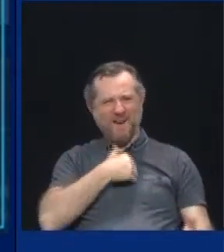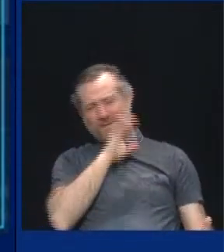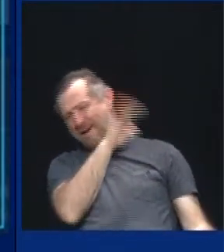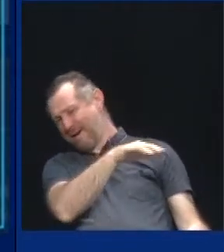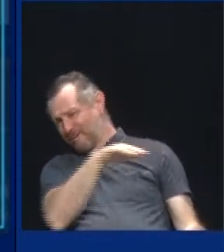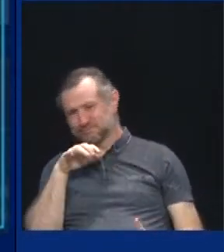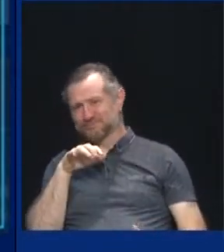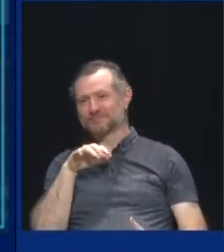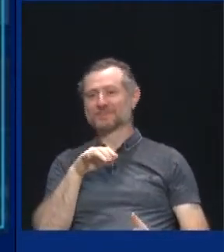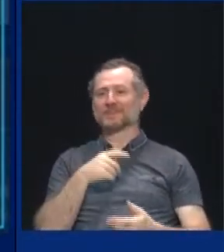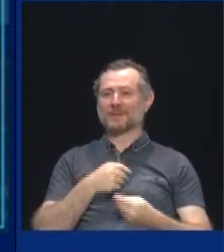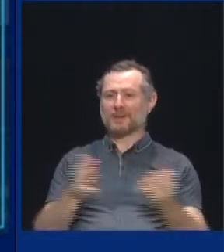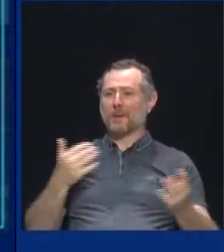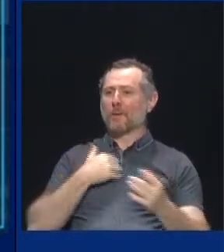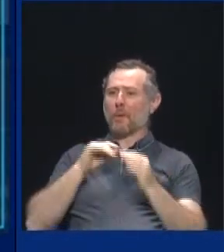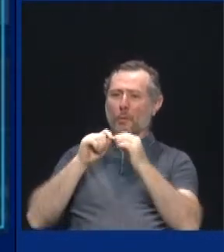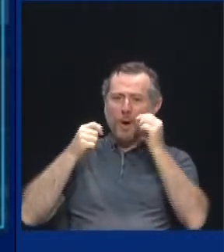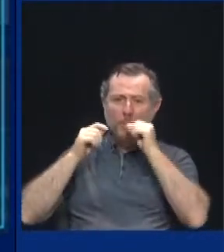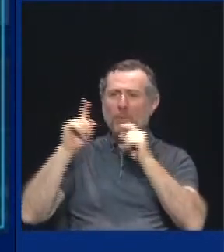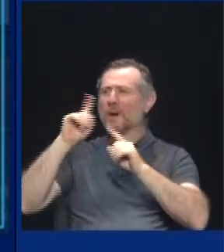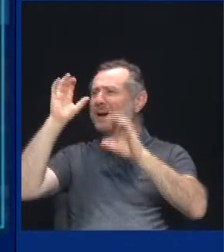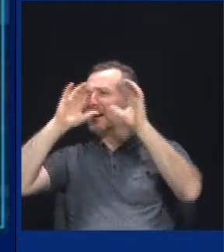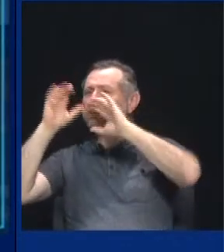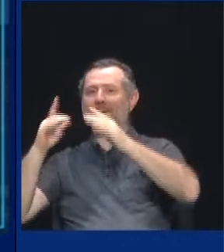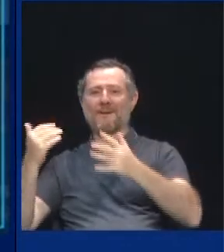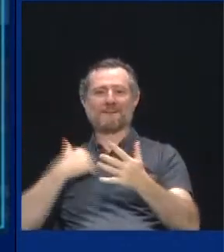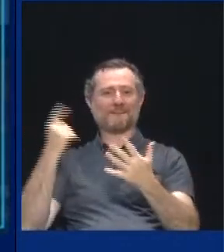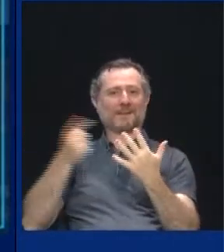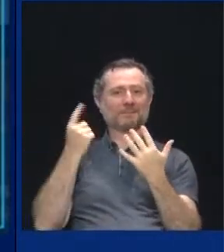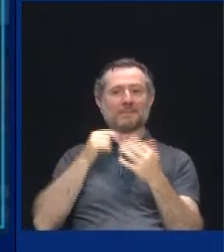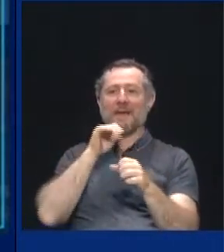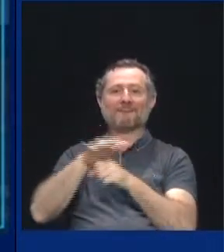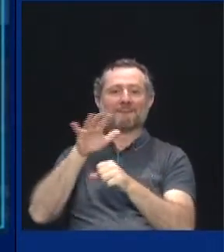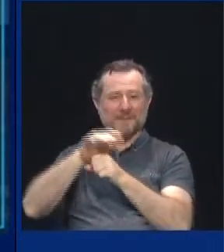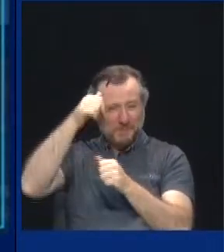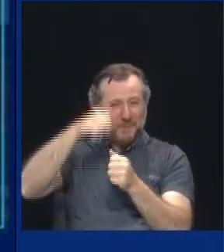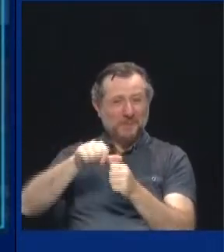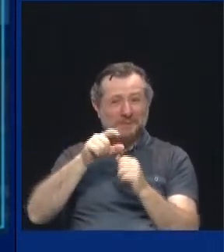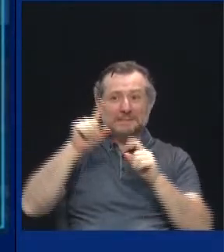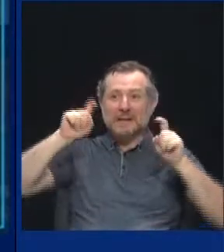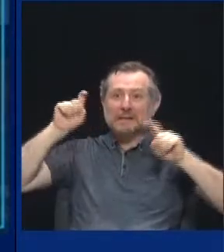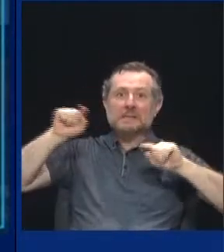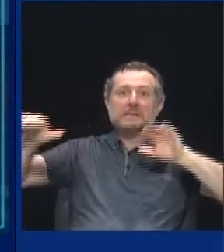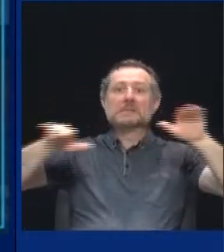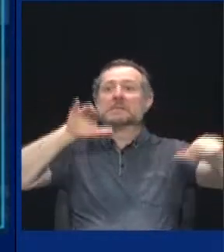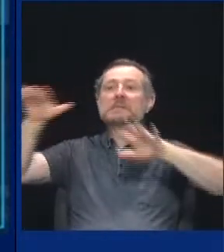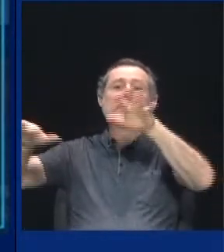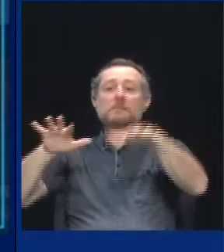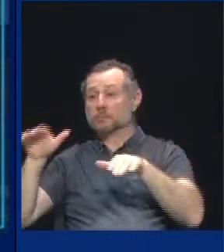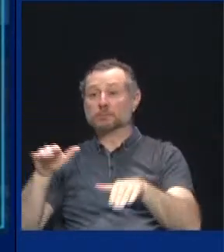THAT WE HAD TO OVERCOME OVER THE PAST YEAR. FIRST, WE COULDN'T GET THE TESTS, REMEMBER. THEN WE GOT THE TESTS BUT